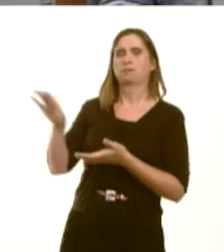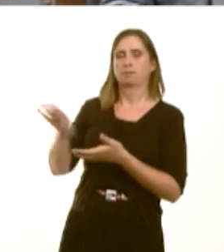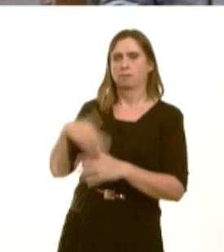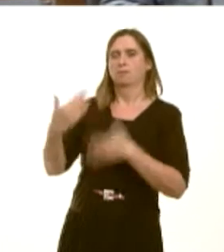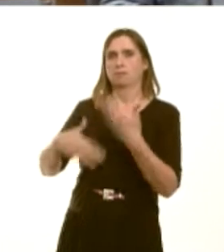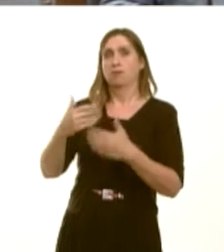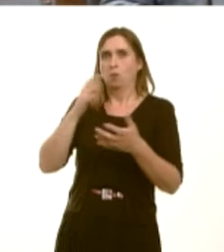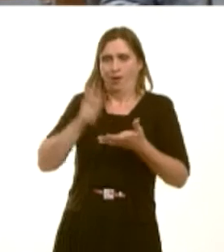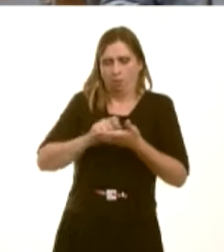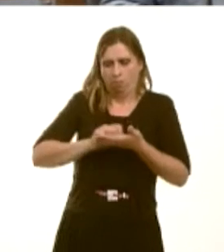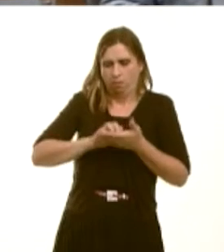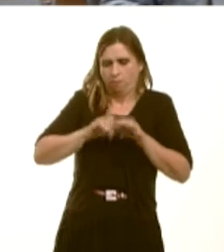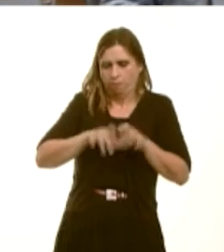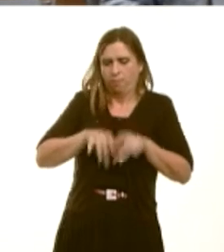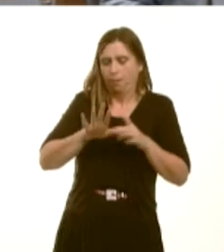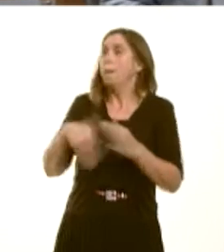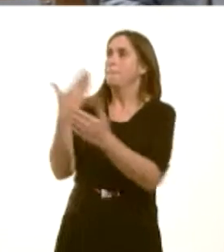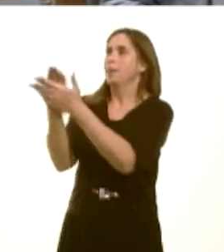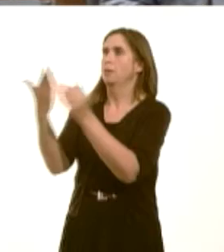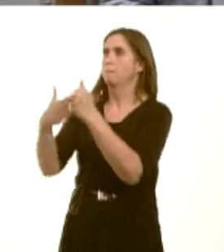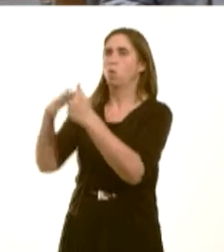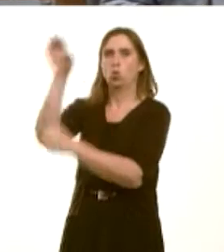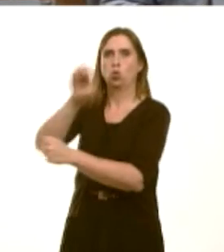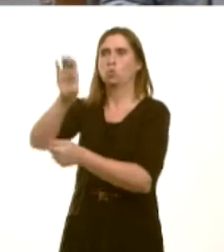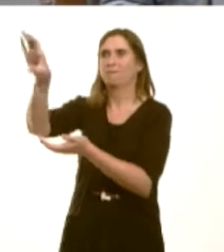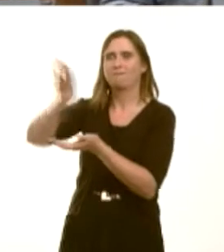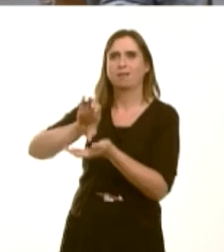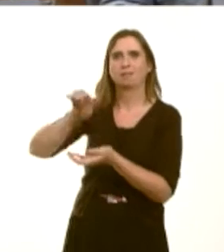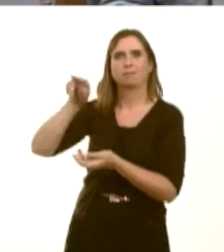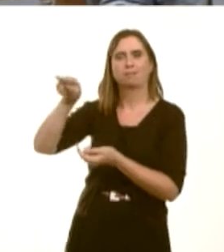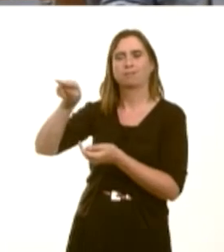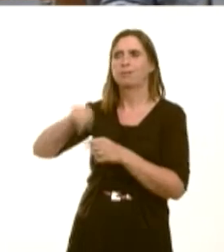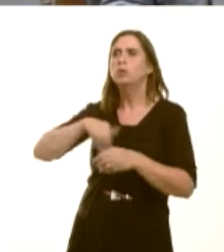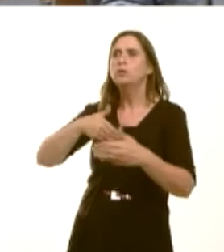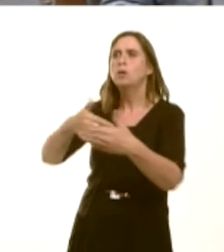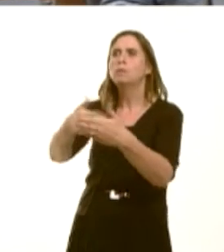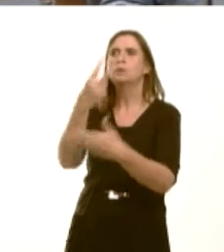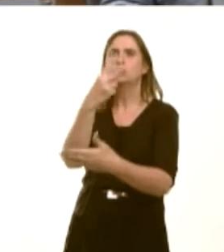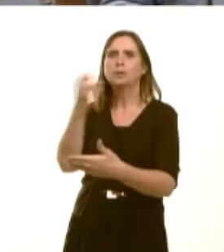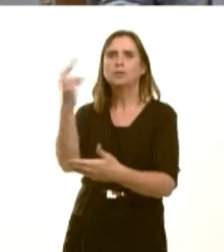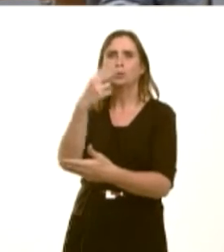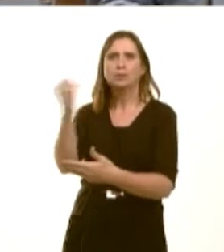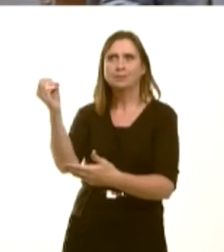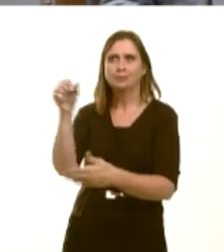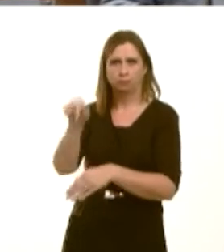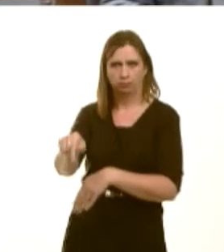bid for further European funding through the programme up to 2020, and we also that SEACAMS